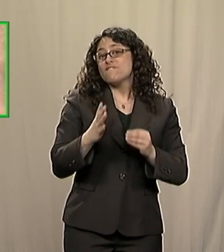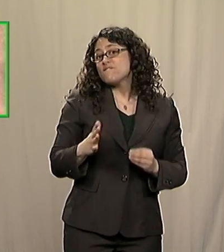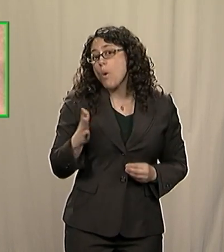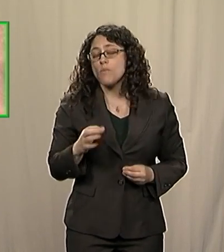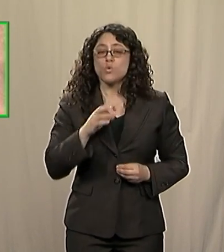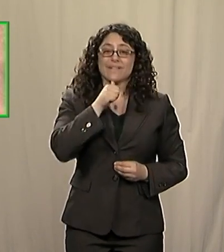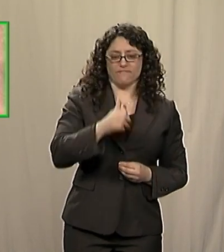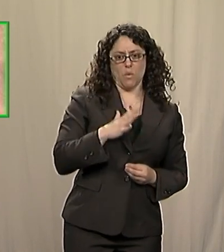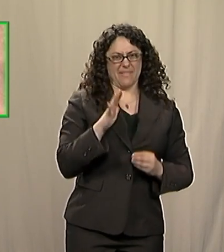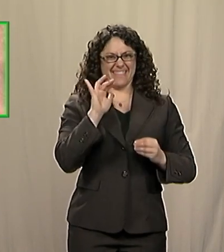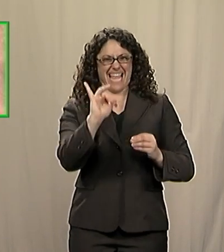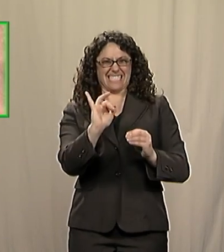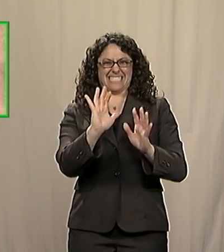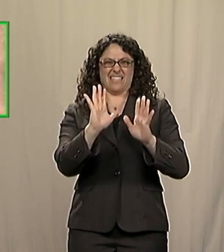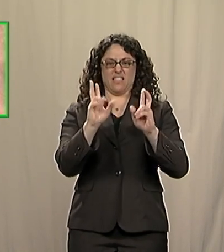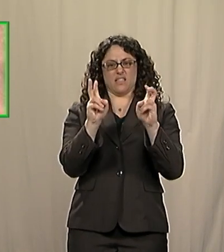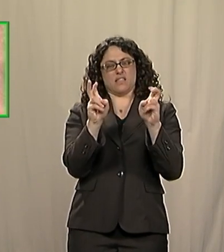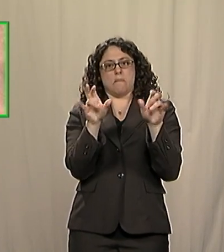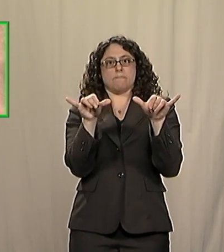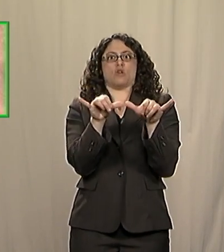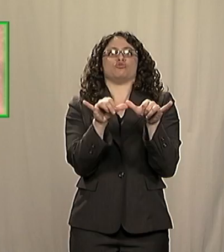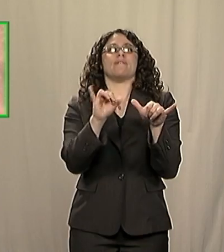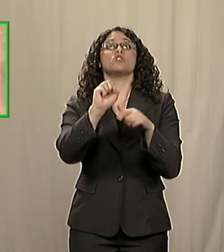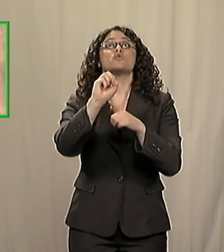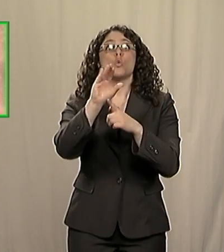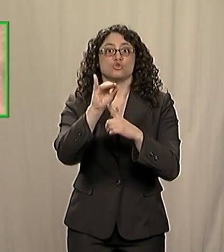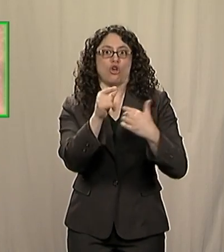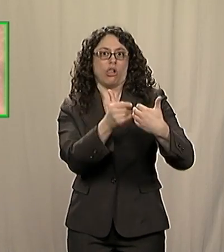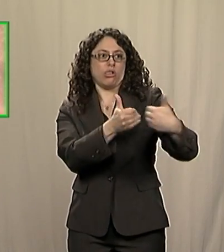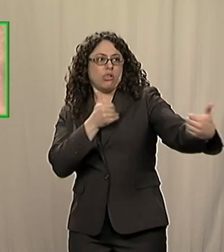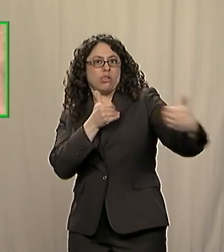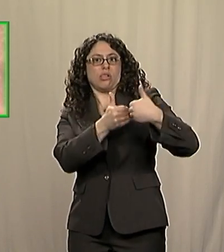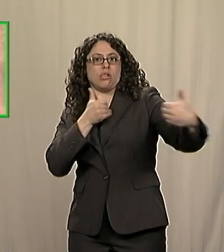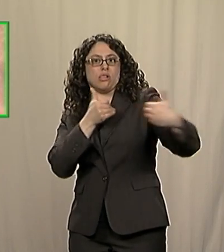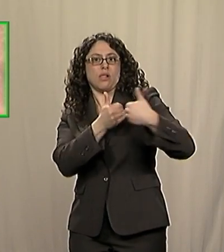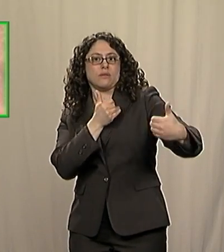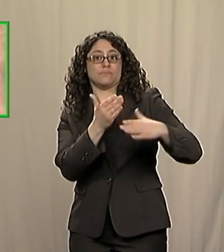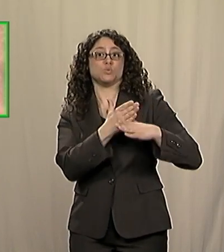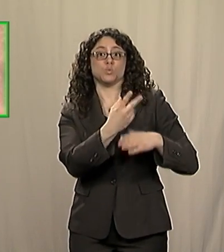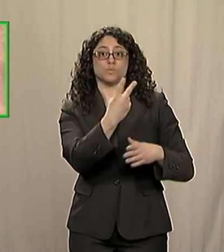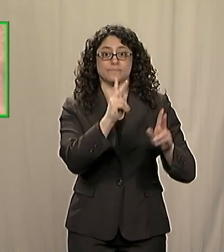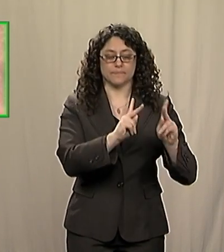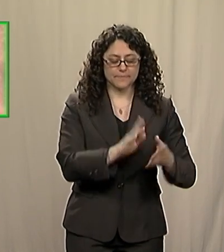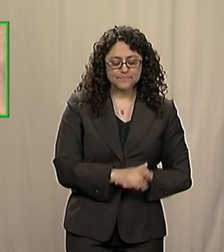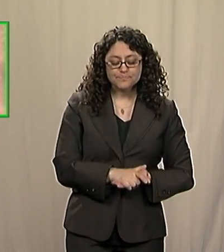The other type of alignment is what is called psycholinguistic alignment.